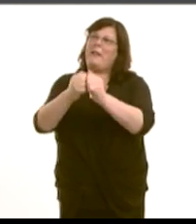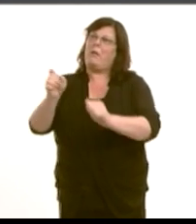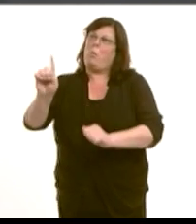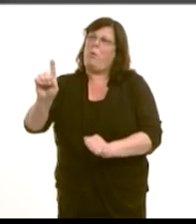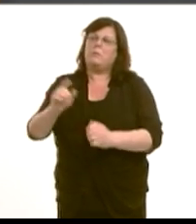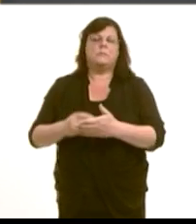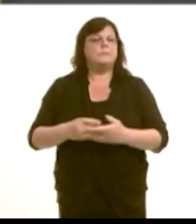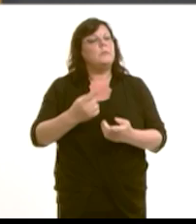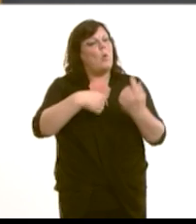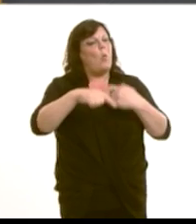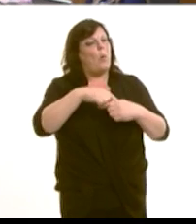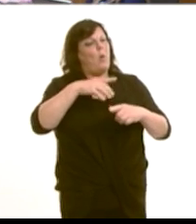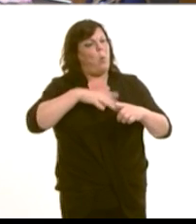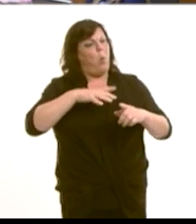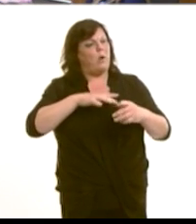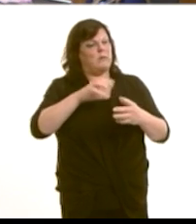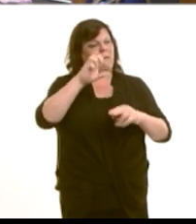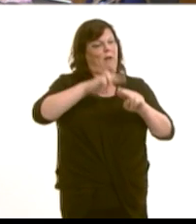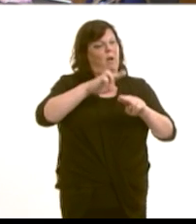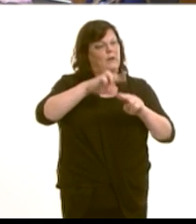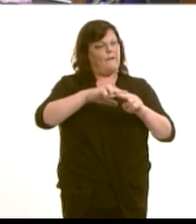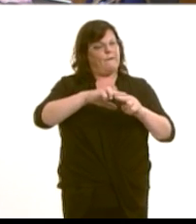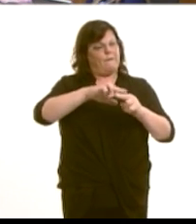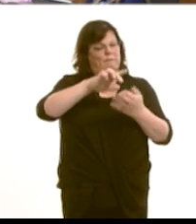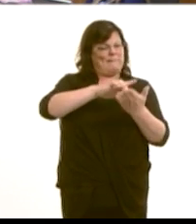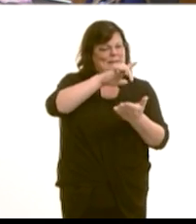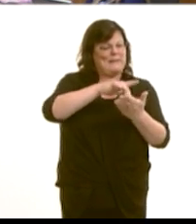a successful Cardiff capital region city deal.